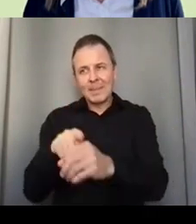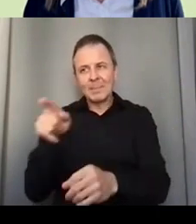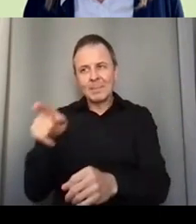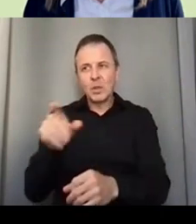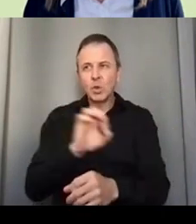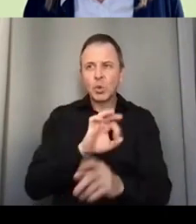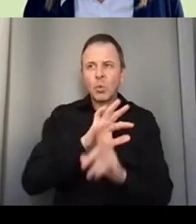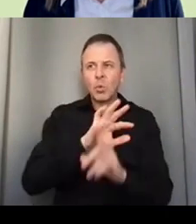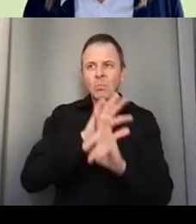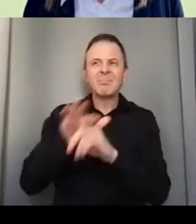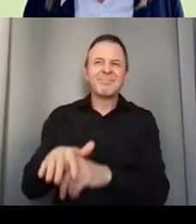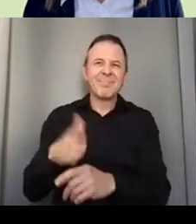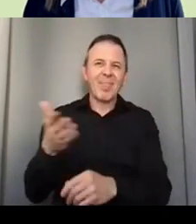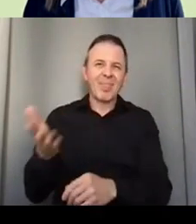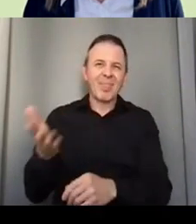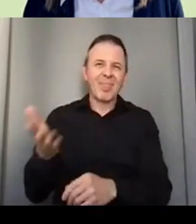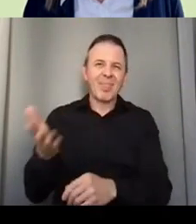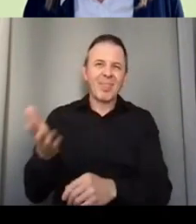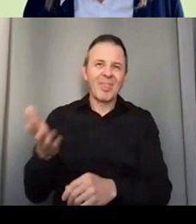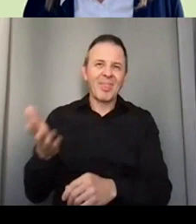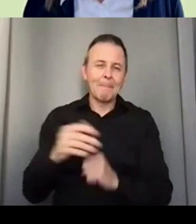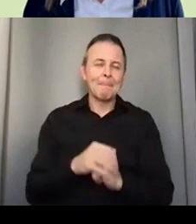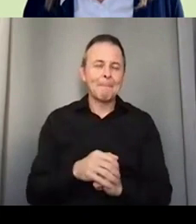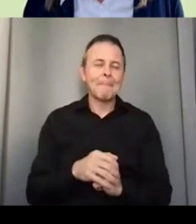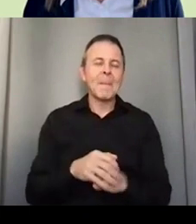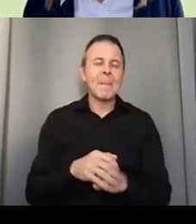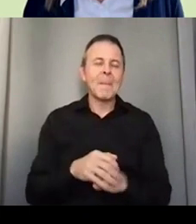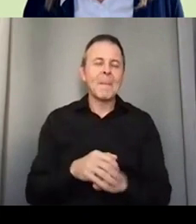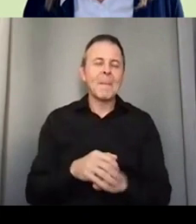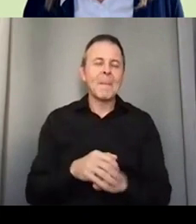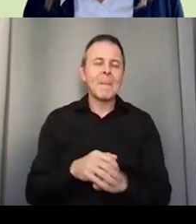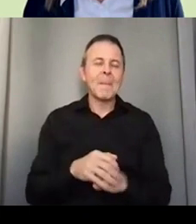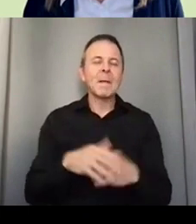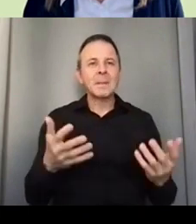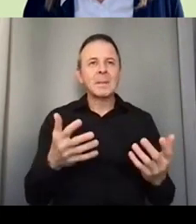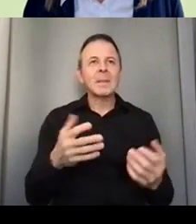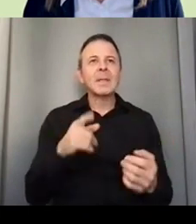undermining it if your planning meeting seems to be going off track that you can